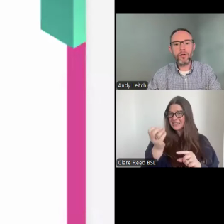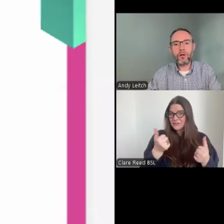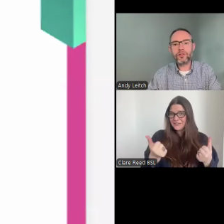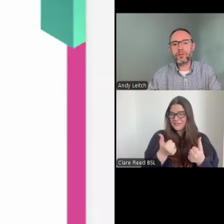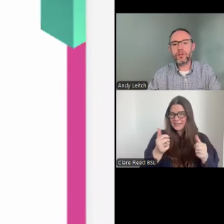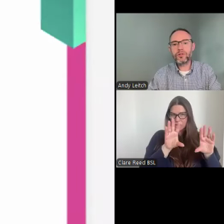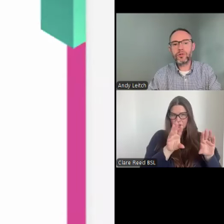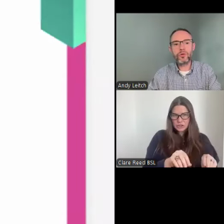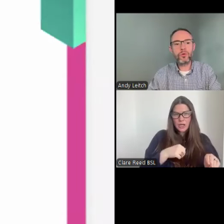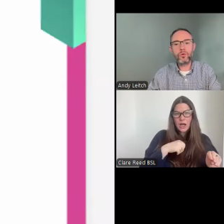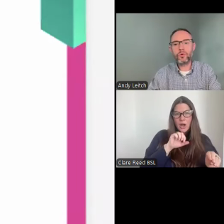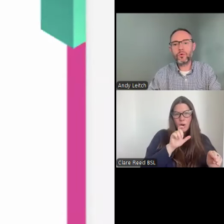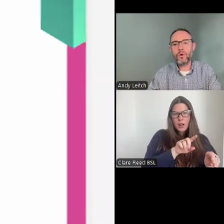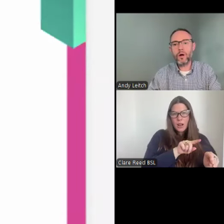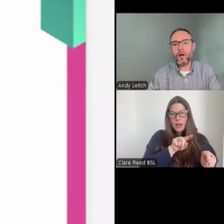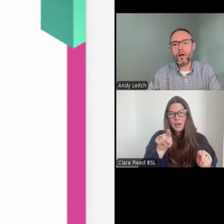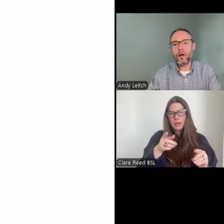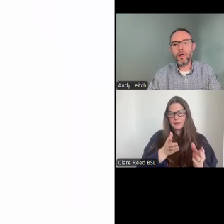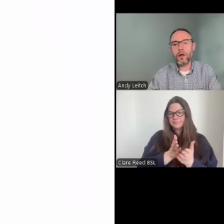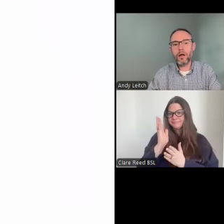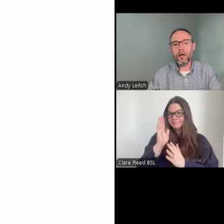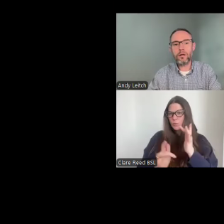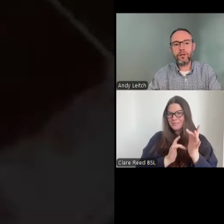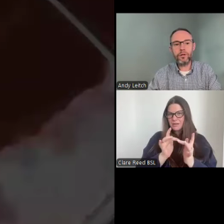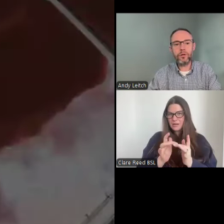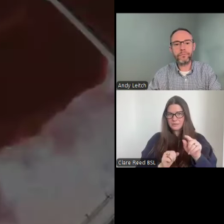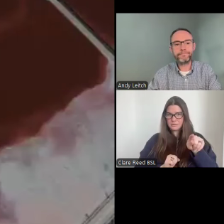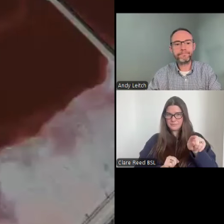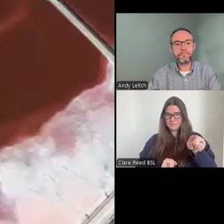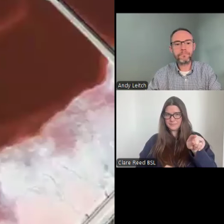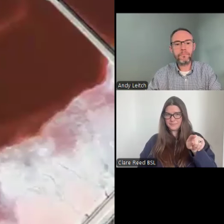across to Google.